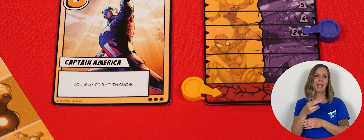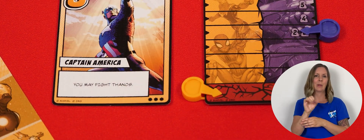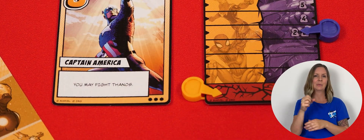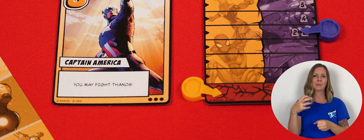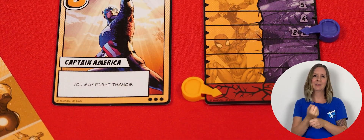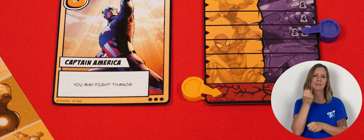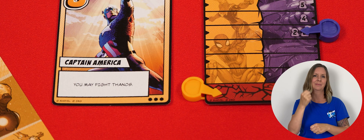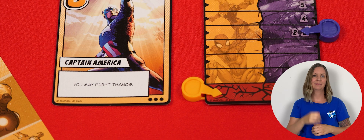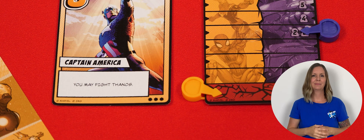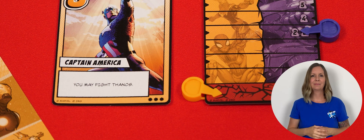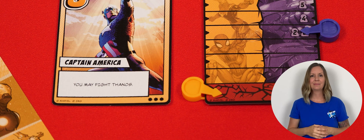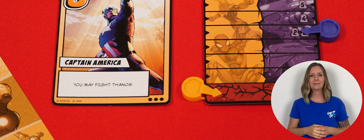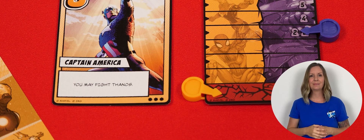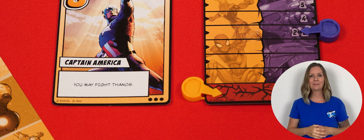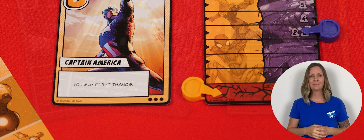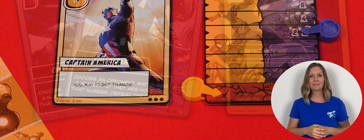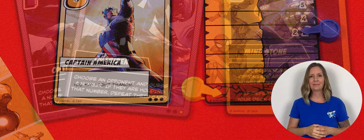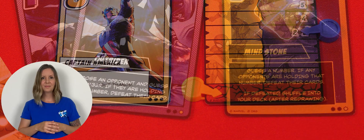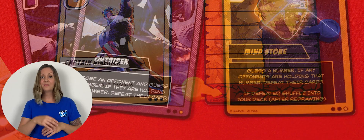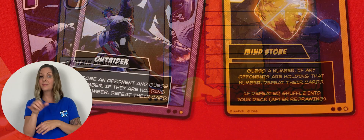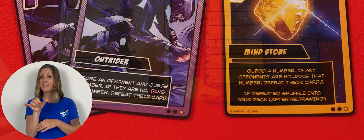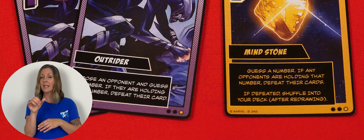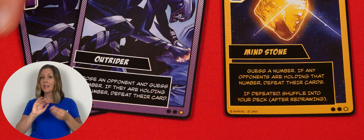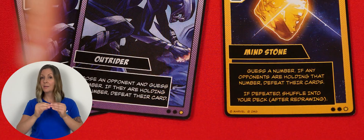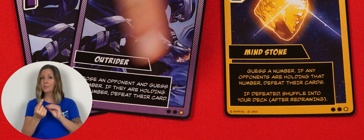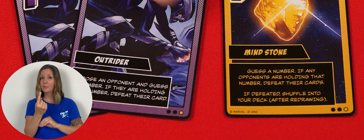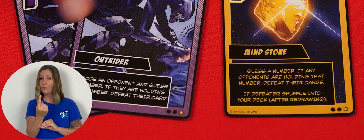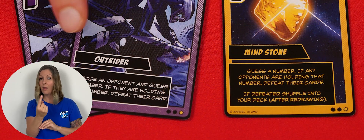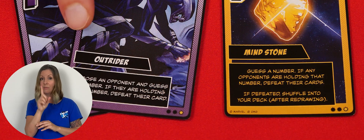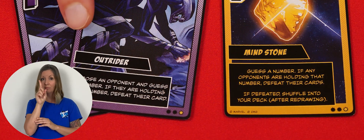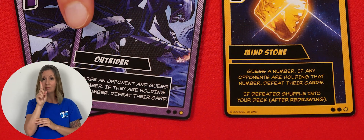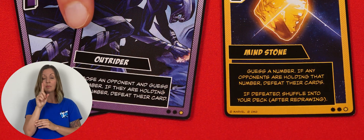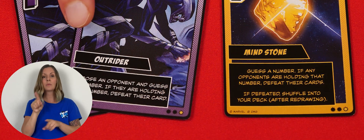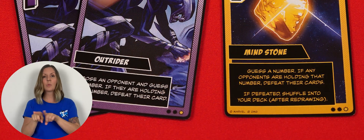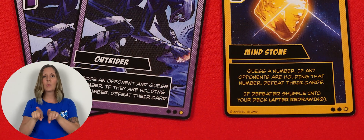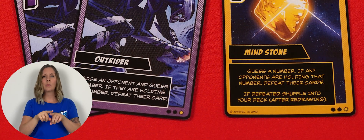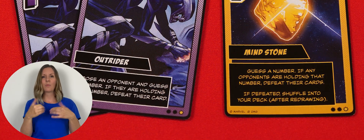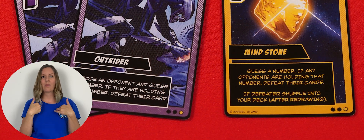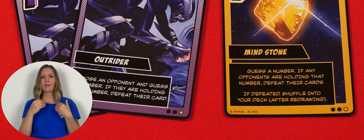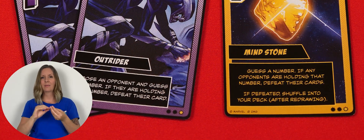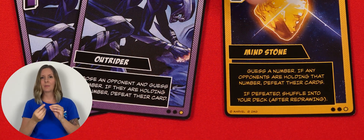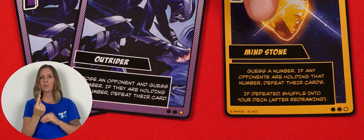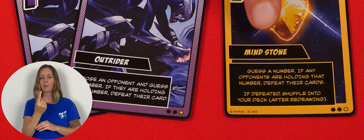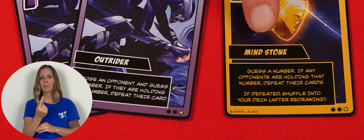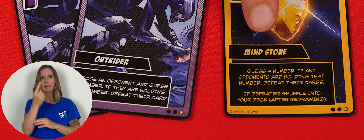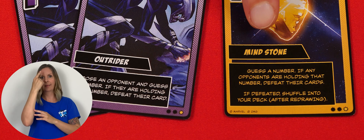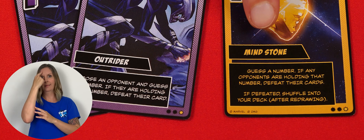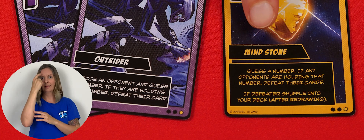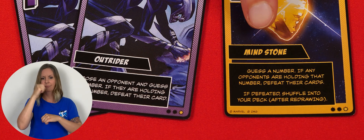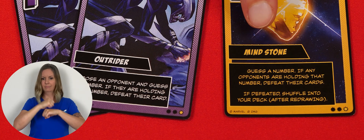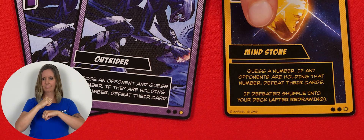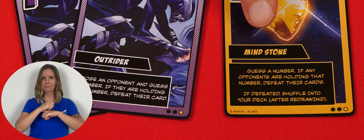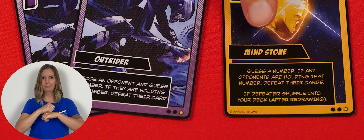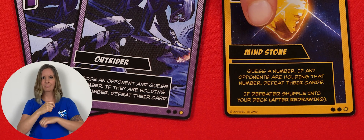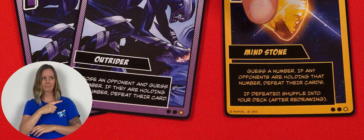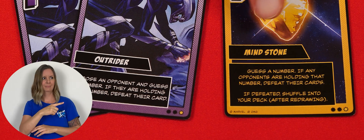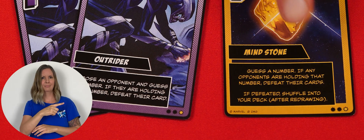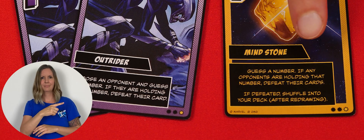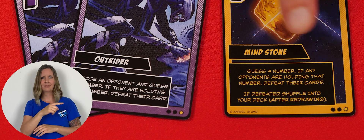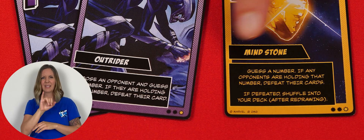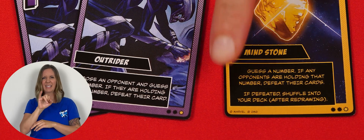lose and Thanos wins. In addition to the Outriders, there’s also a value 1 Mind Stone. An infinity